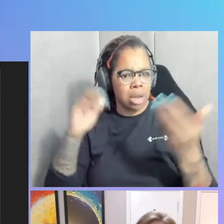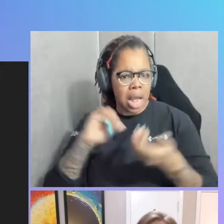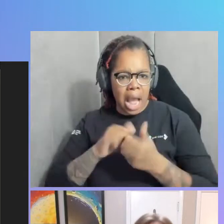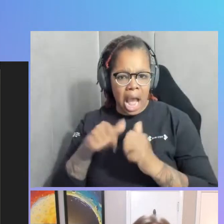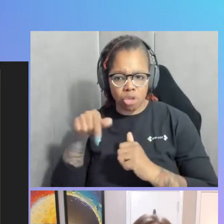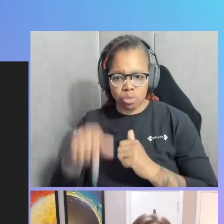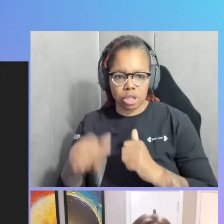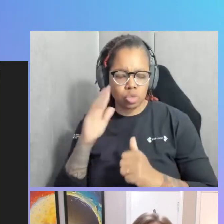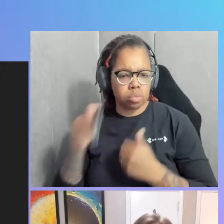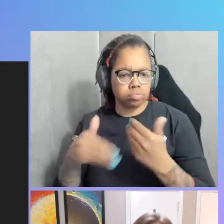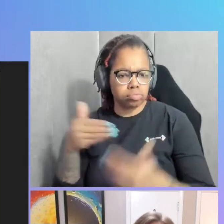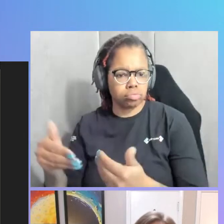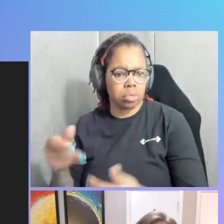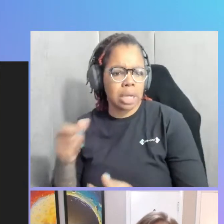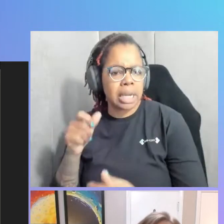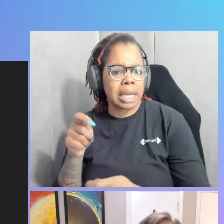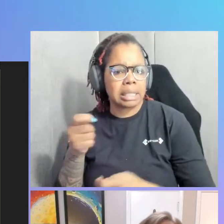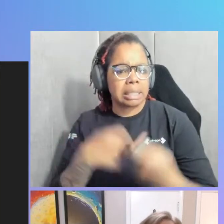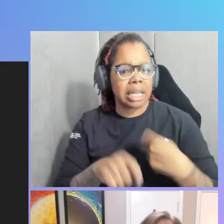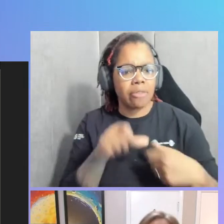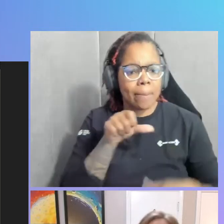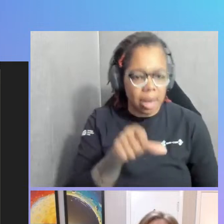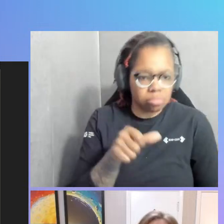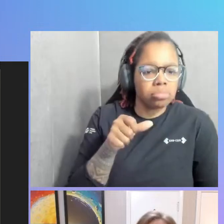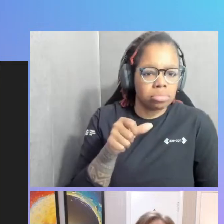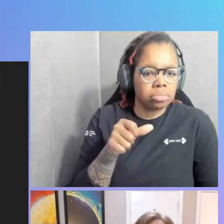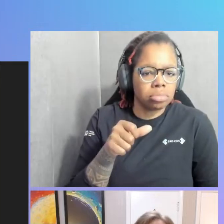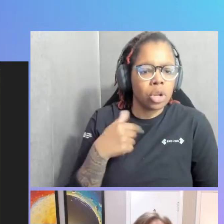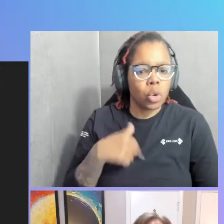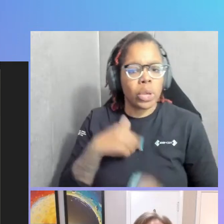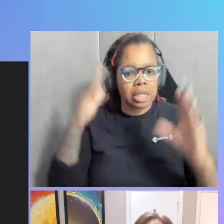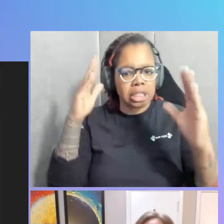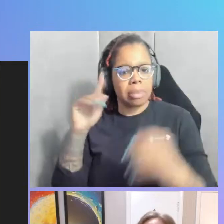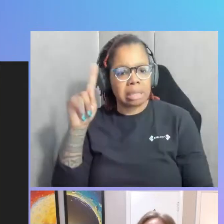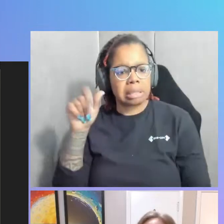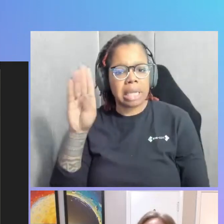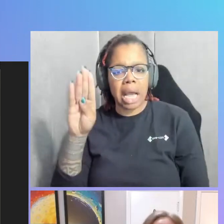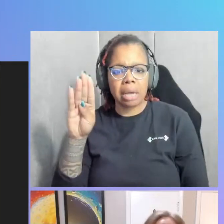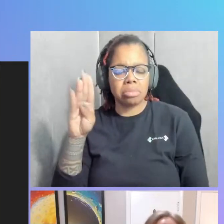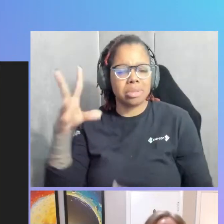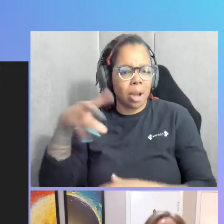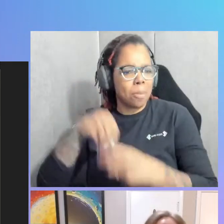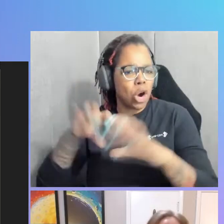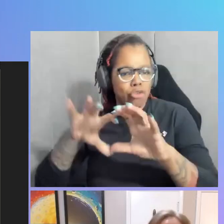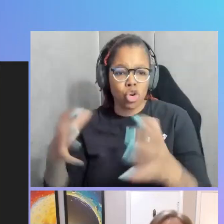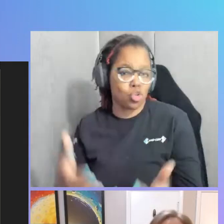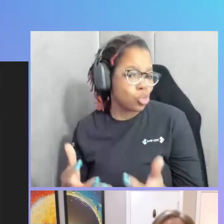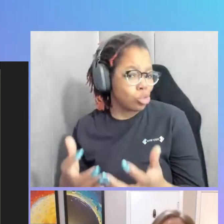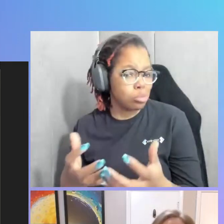element than if we thought it was just a button. We expect tabs are part of a group of